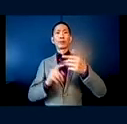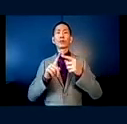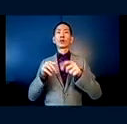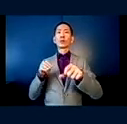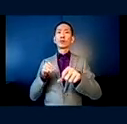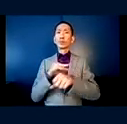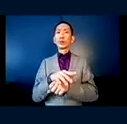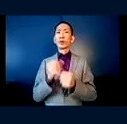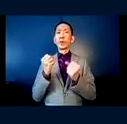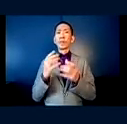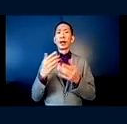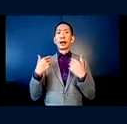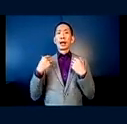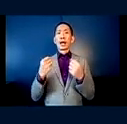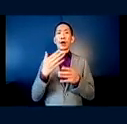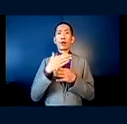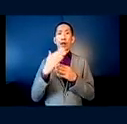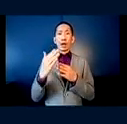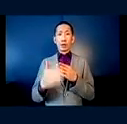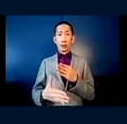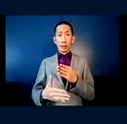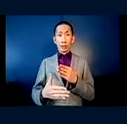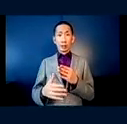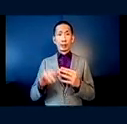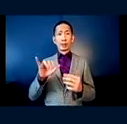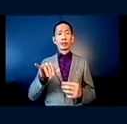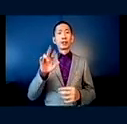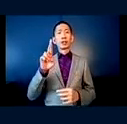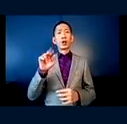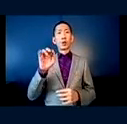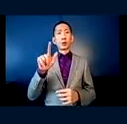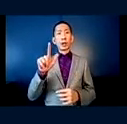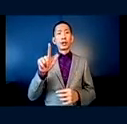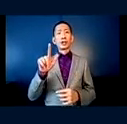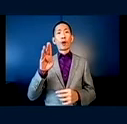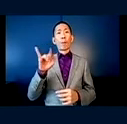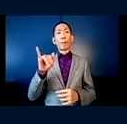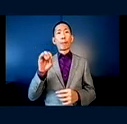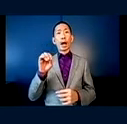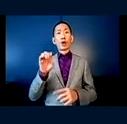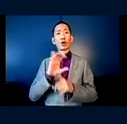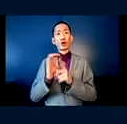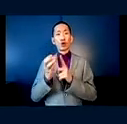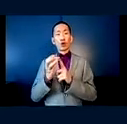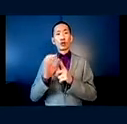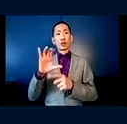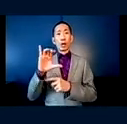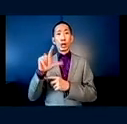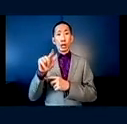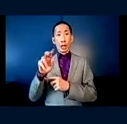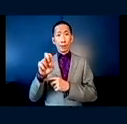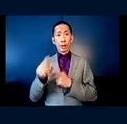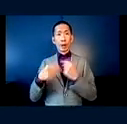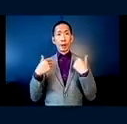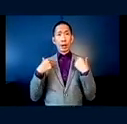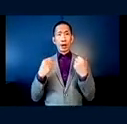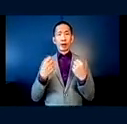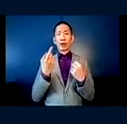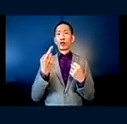PART TO TALK ABOUT WHAT'S DRIVING MANY HEALTH OUTCOMES. THIS RACIAL AND BIOCULTURAL CLIMATE ON HEALTH.